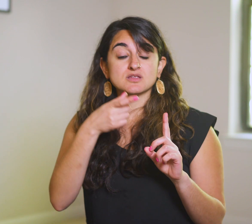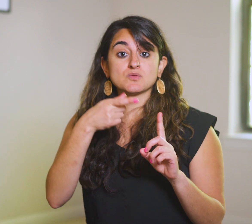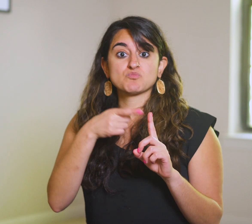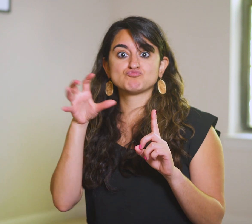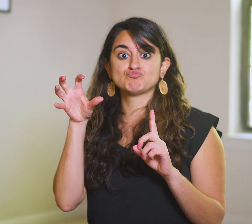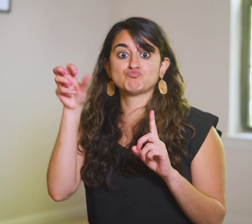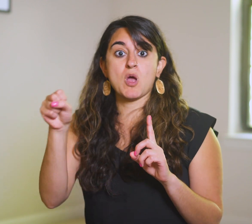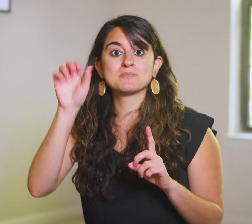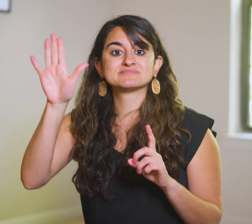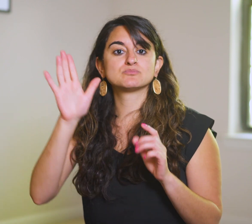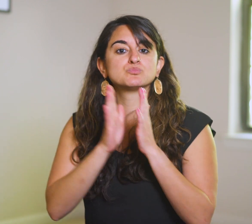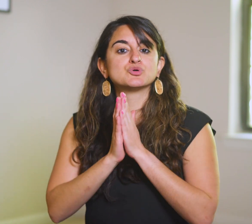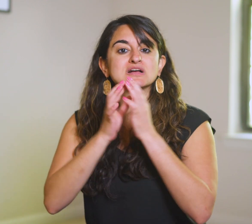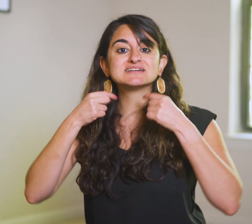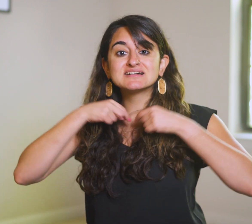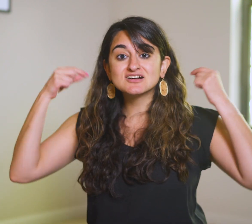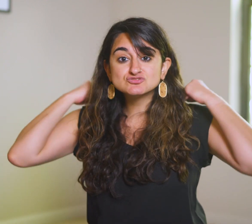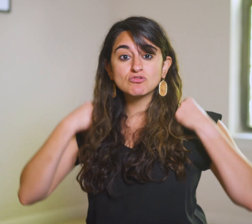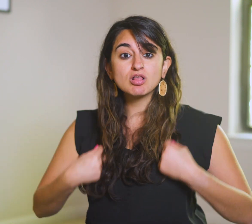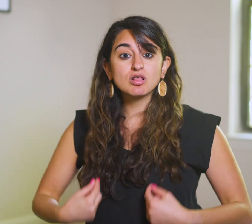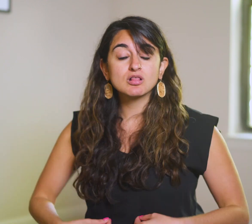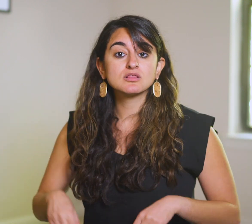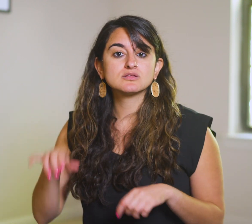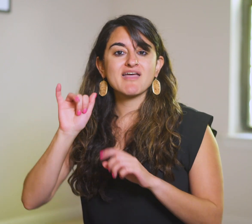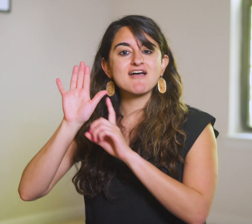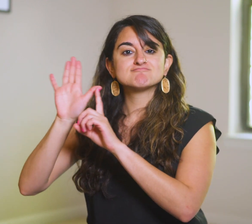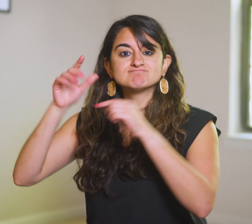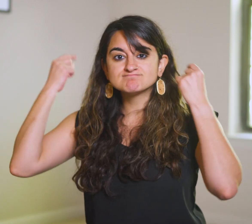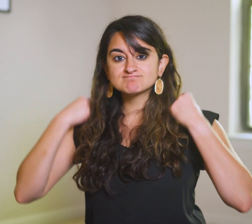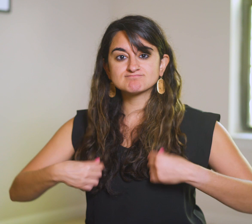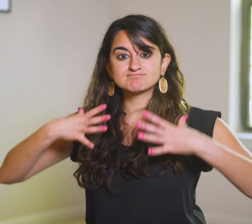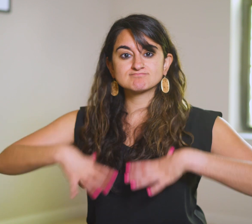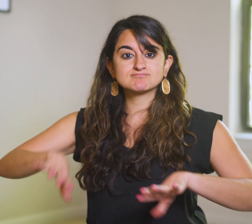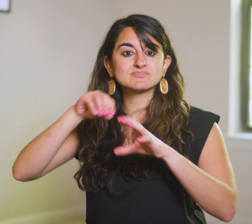she grabs His prayer tassel—“the fringe of His garment”